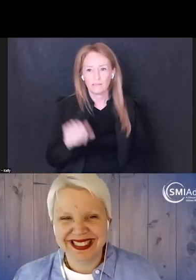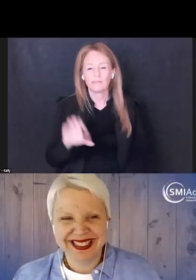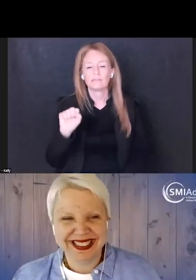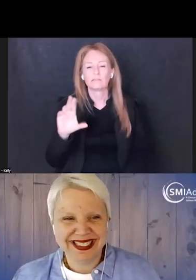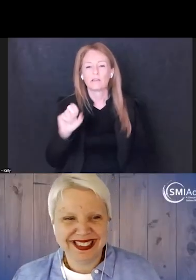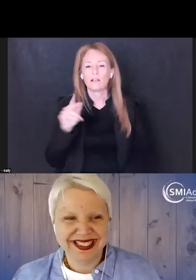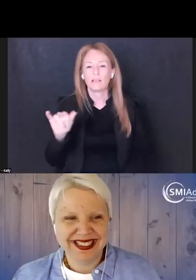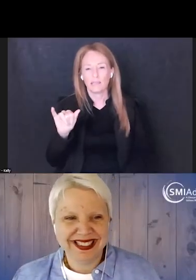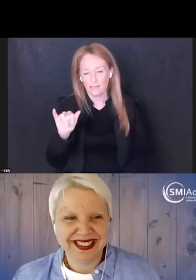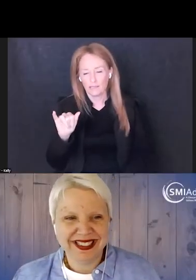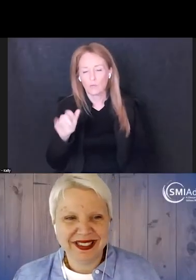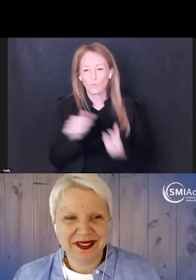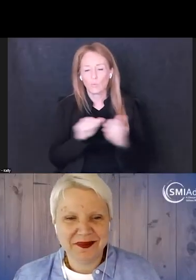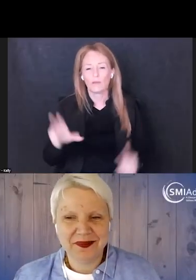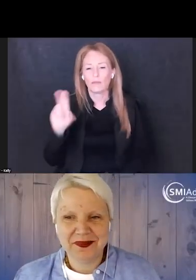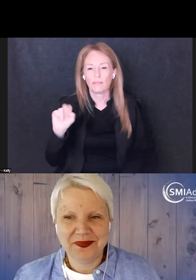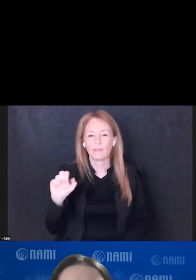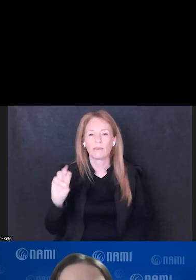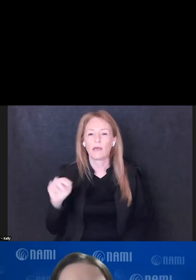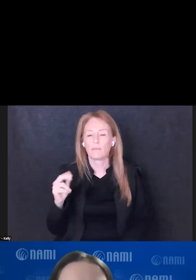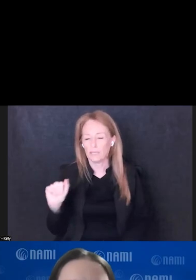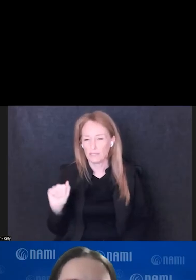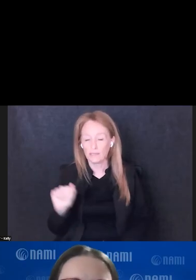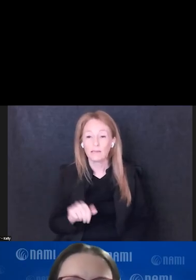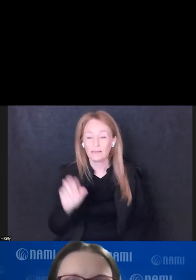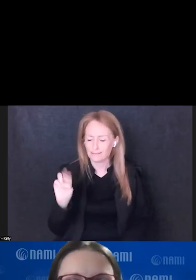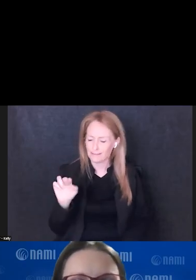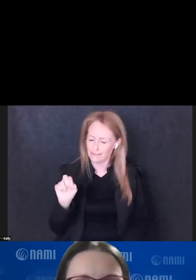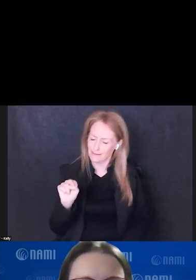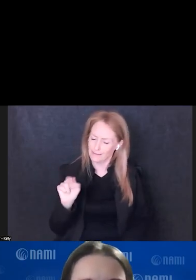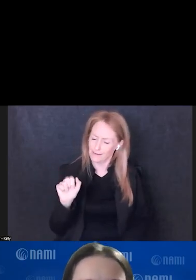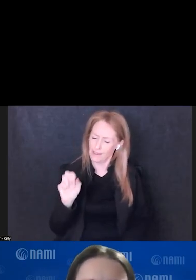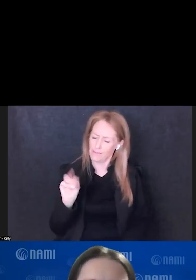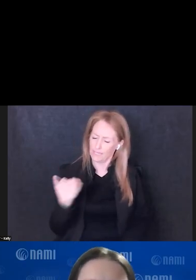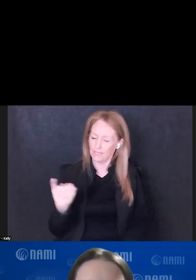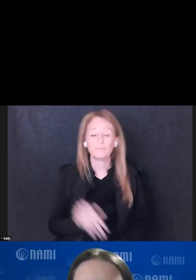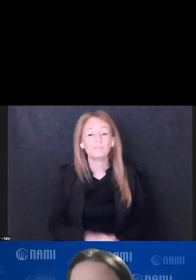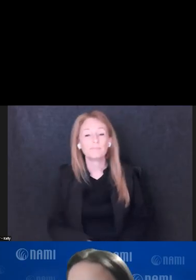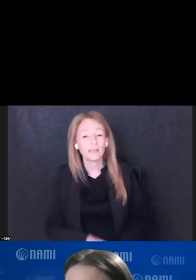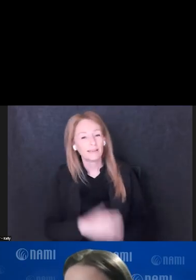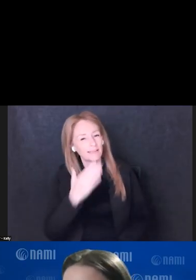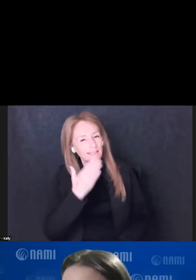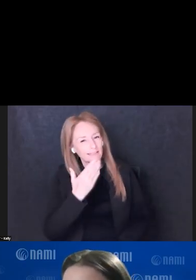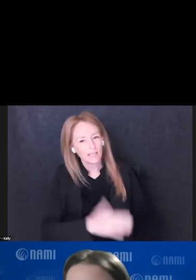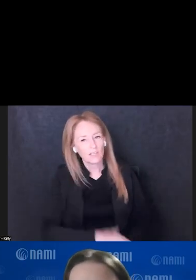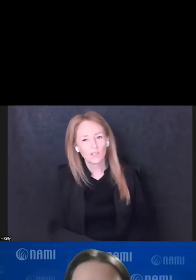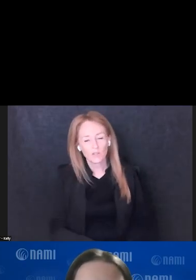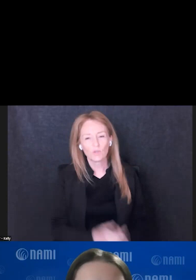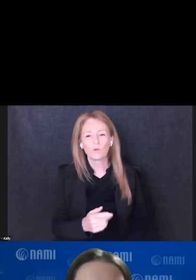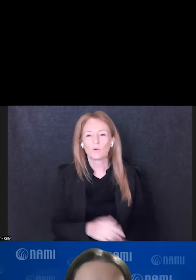SHANNON? : YEAH, THE FOLKS KNOW HOW MUCH OF A FAN WE ARE WITH THIS AND